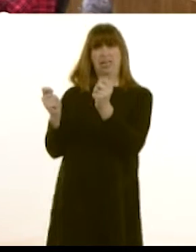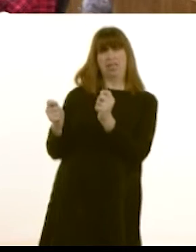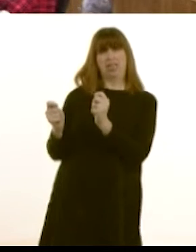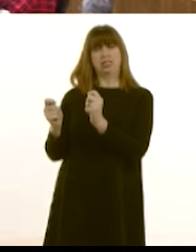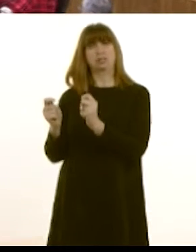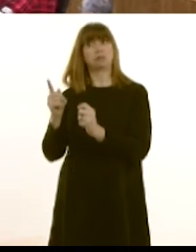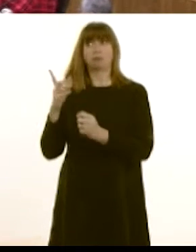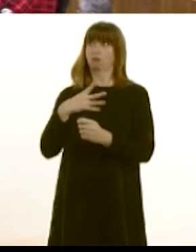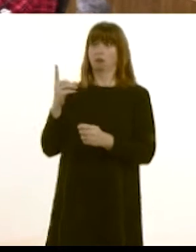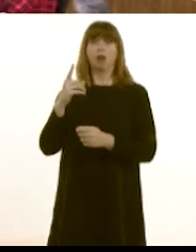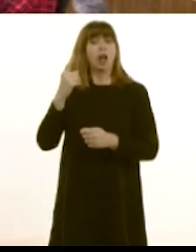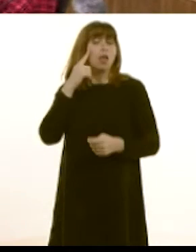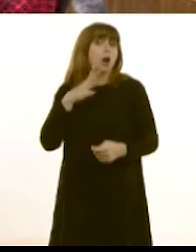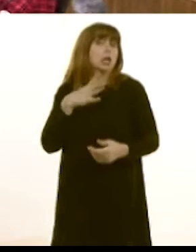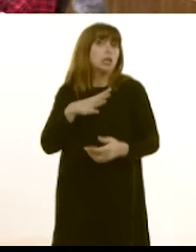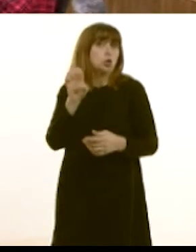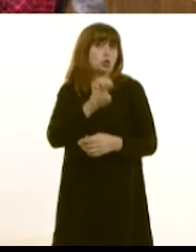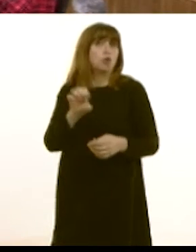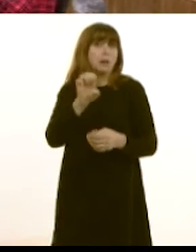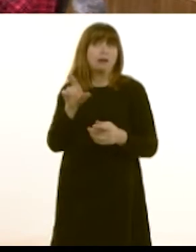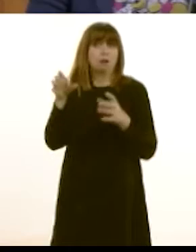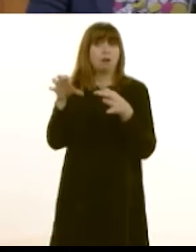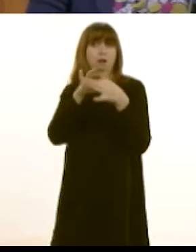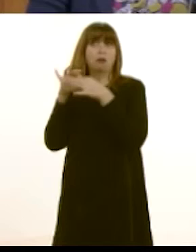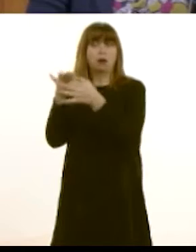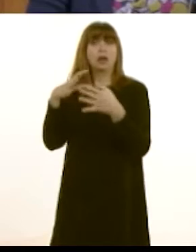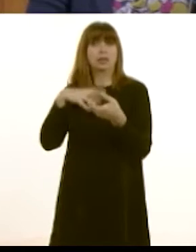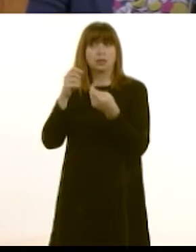be more transparent; the European Commission needs to be less powerful, and the Parliament